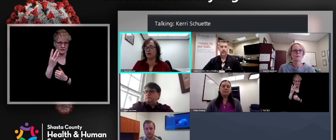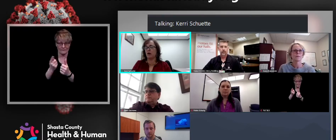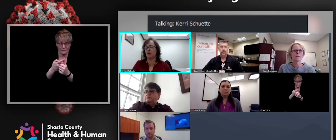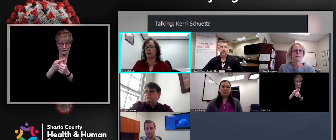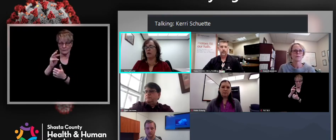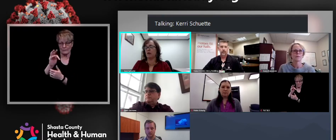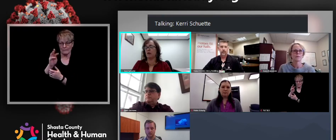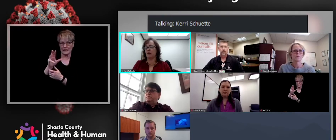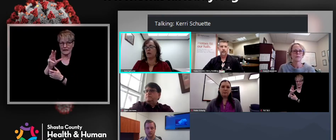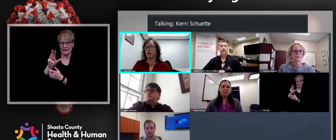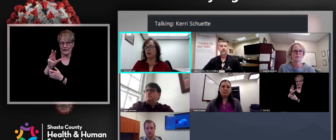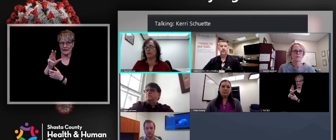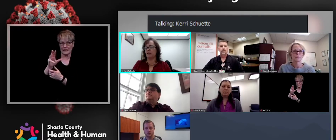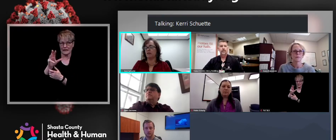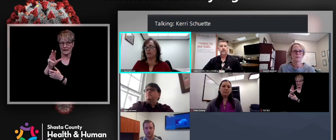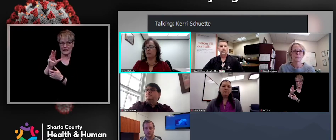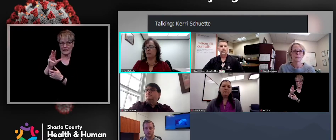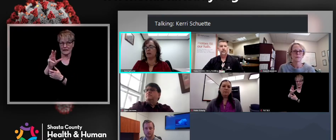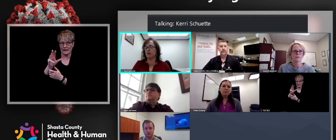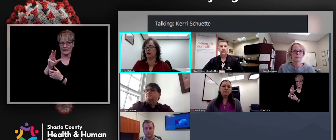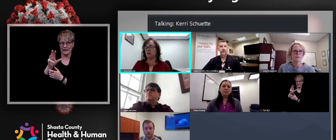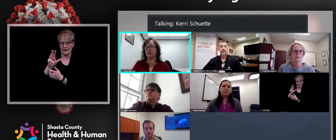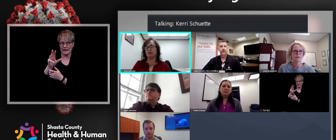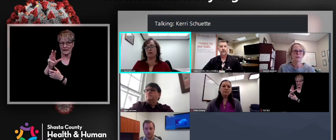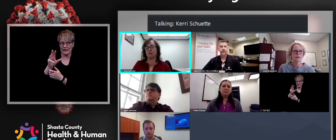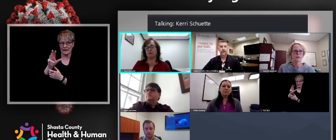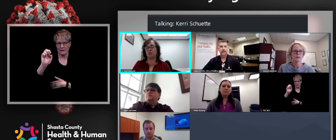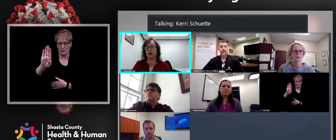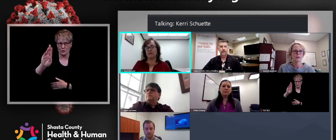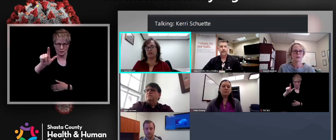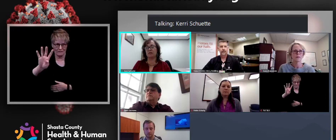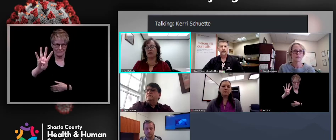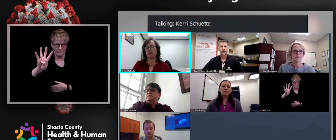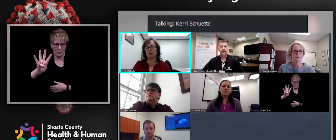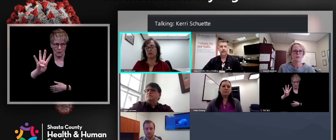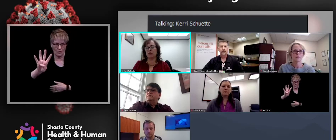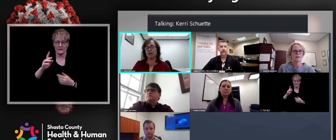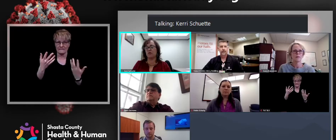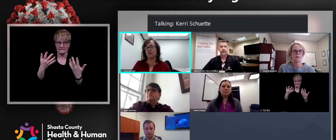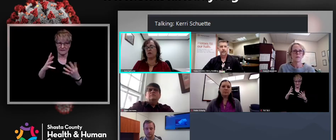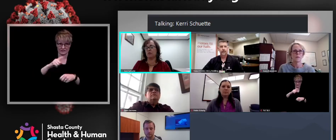Our regular weekly online media briefing will take place from 11:00 AM to 11:30 AM, followed by